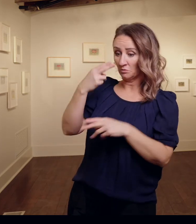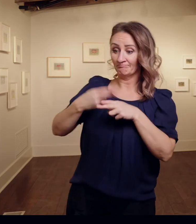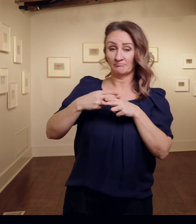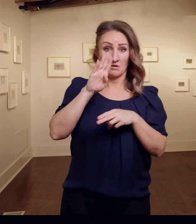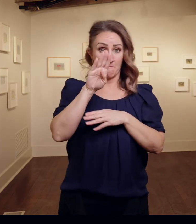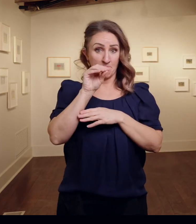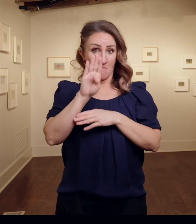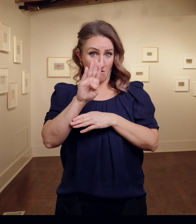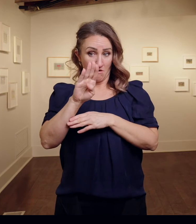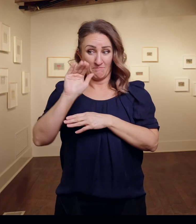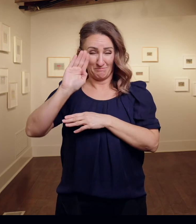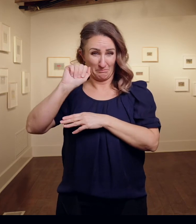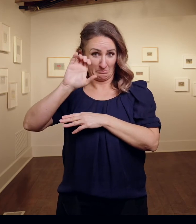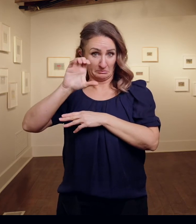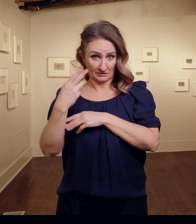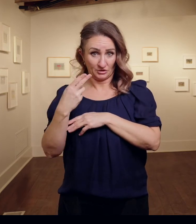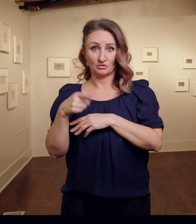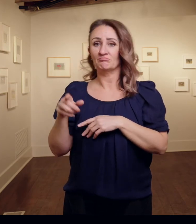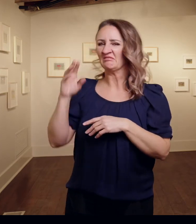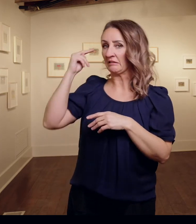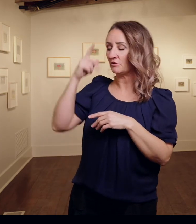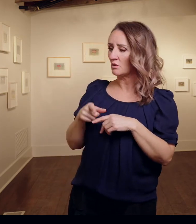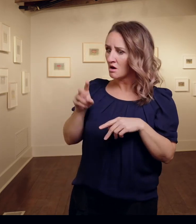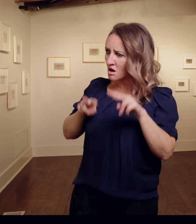It was a family member– Castle's nephew, Bob Beech–